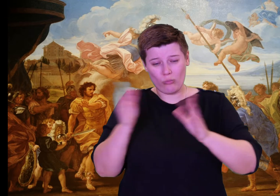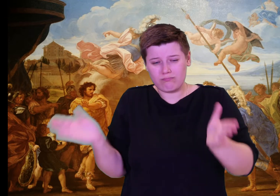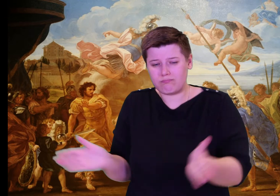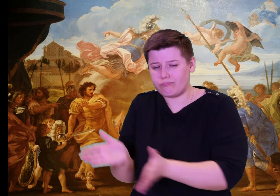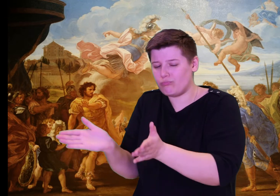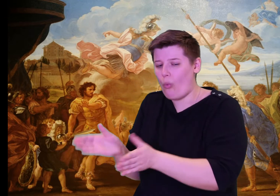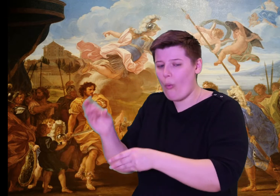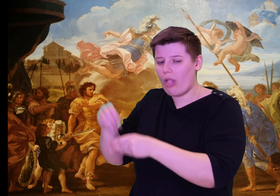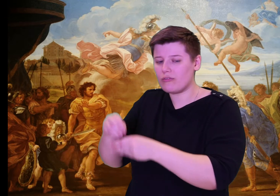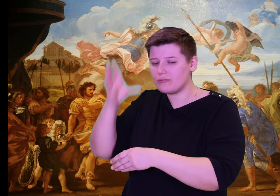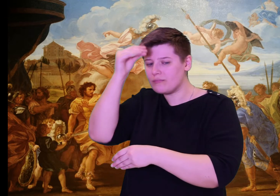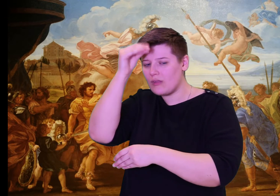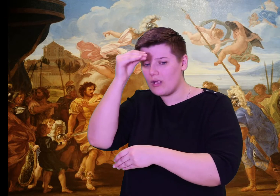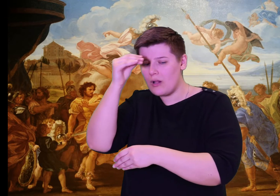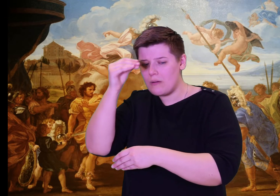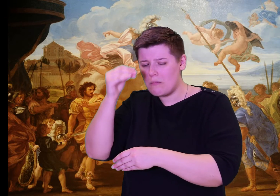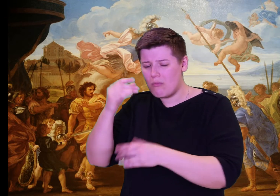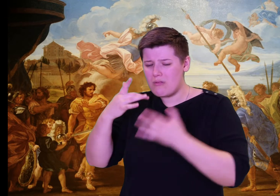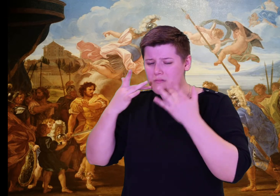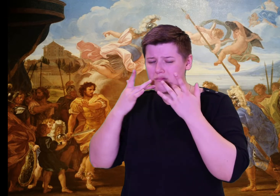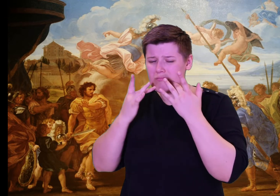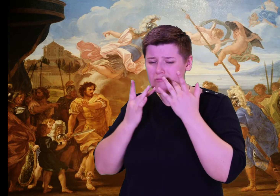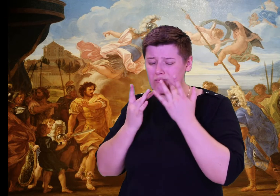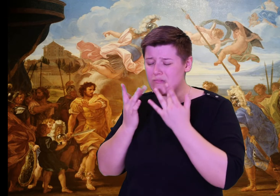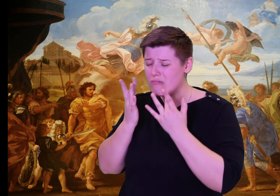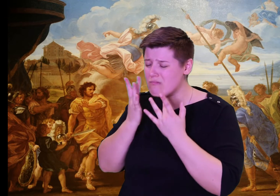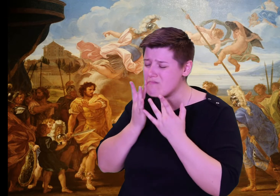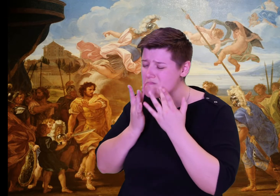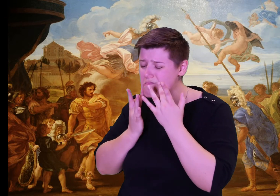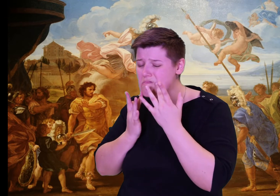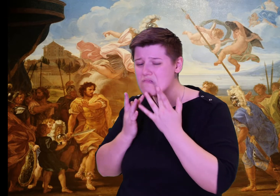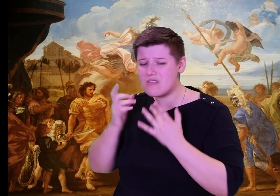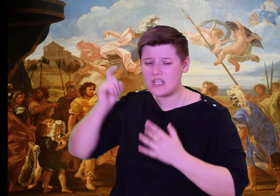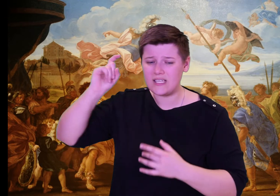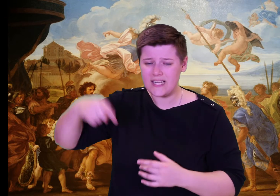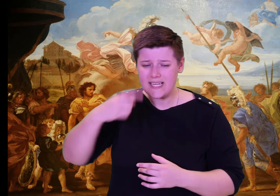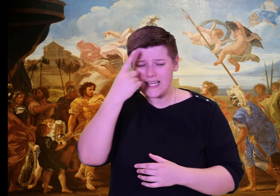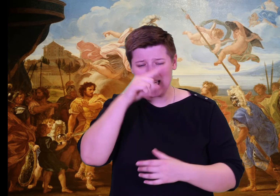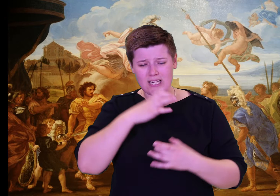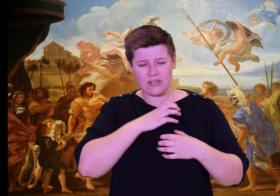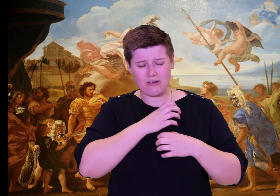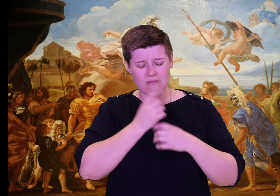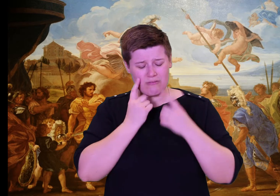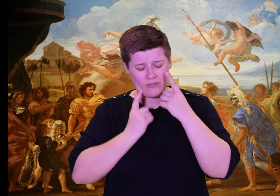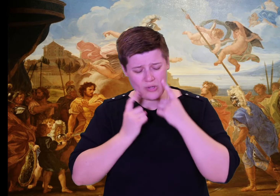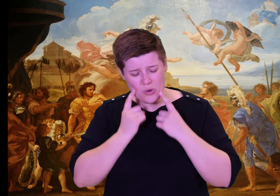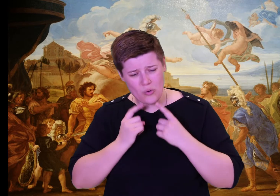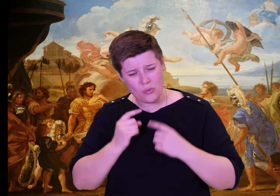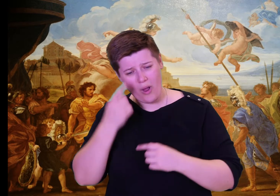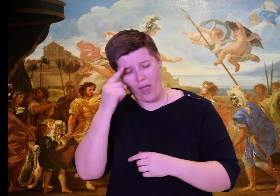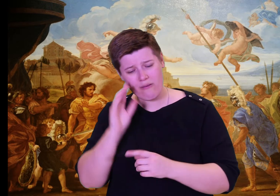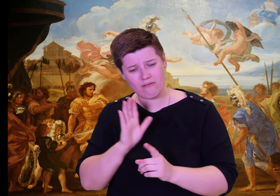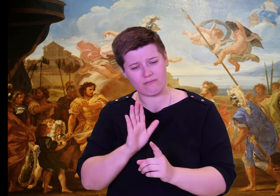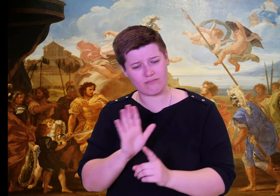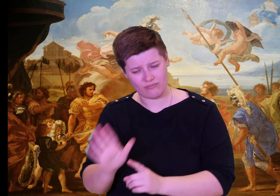We do not even know if he is still alive--he has been gone so long.